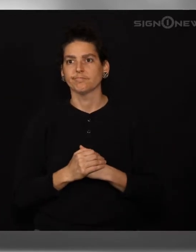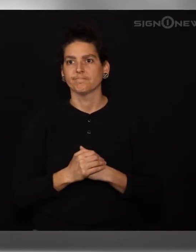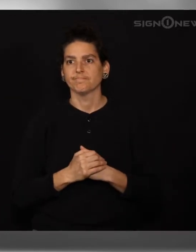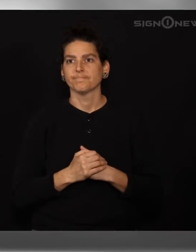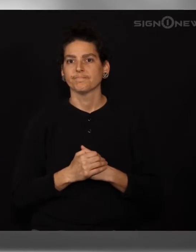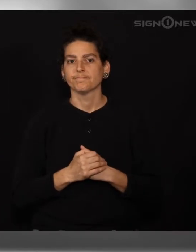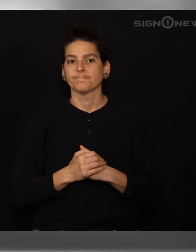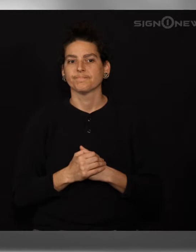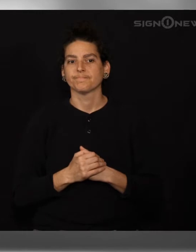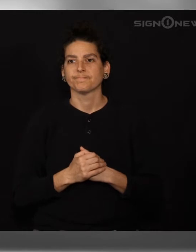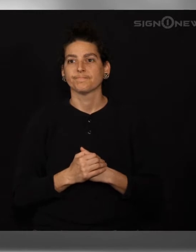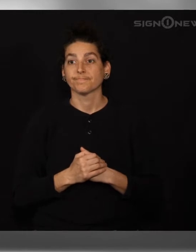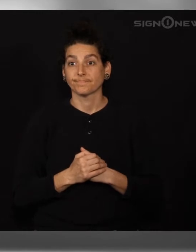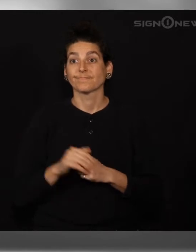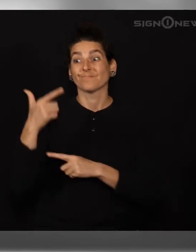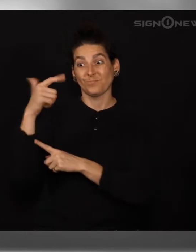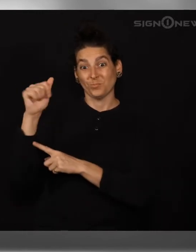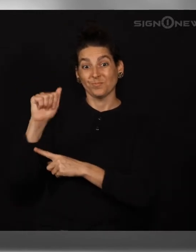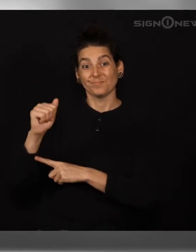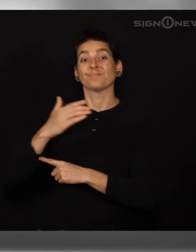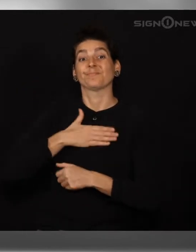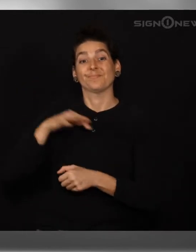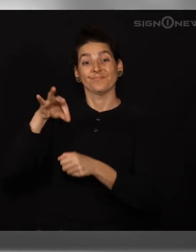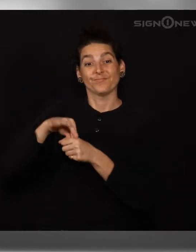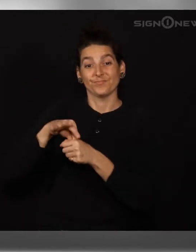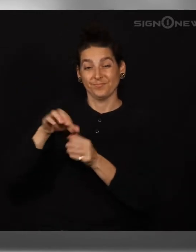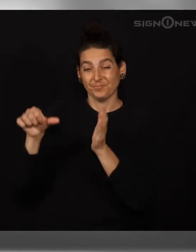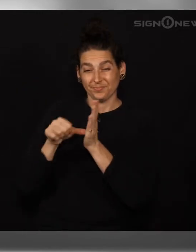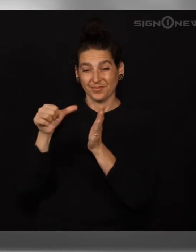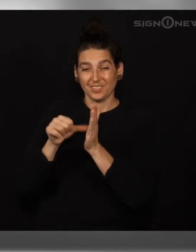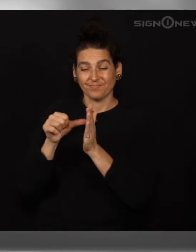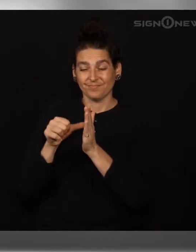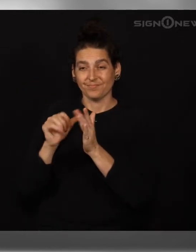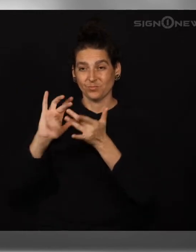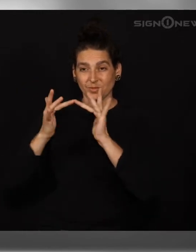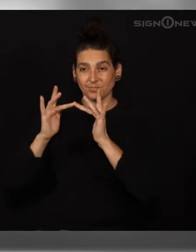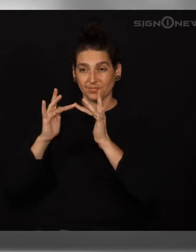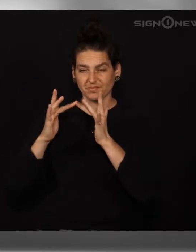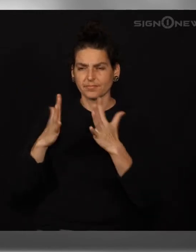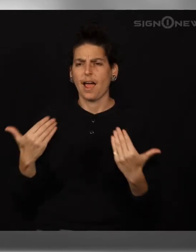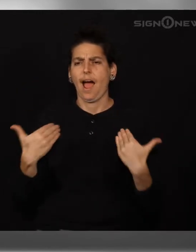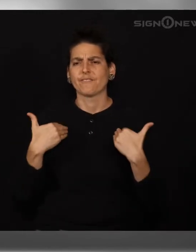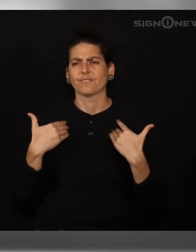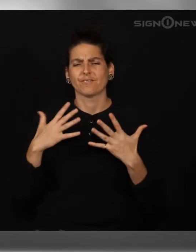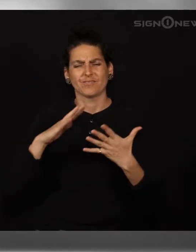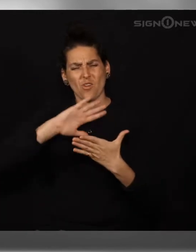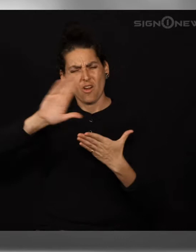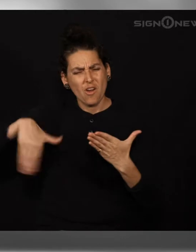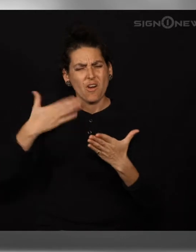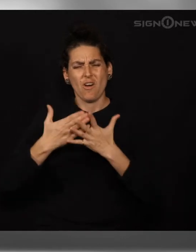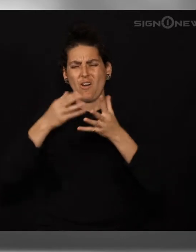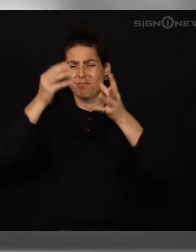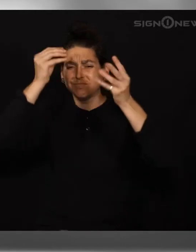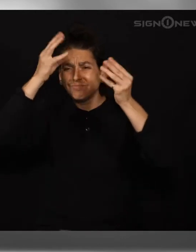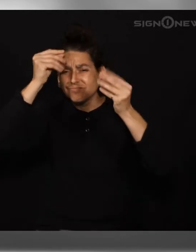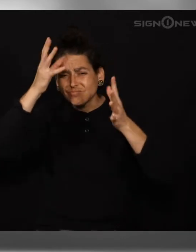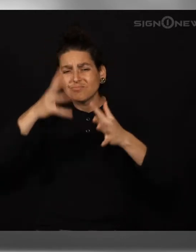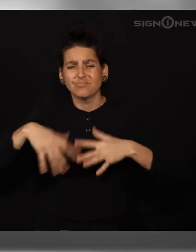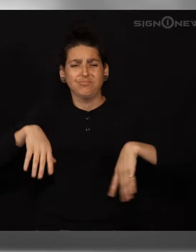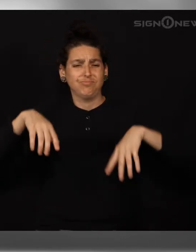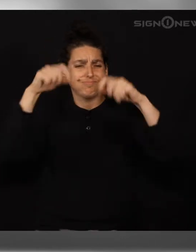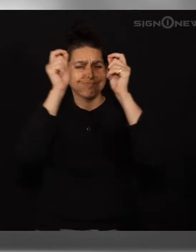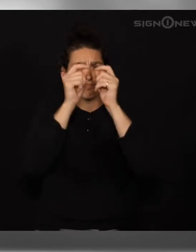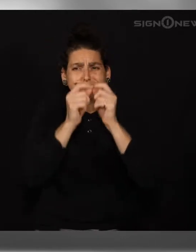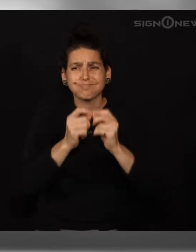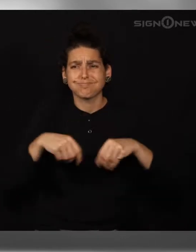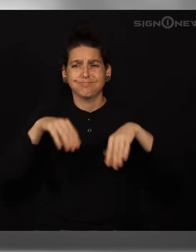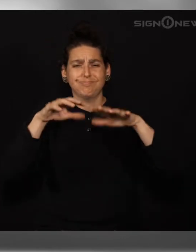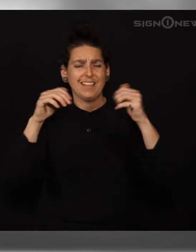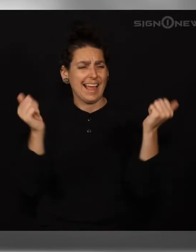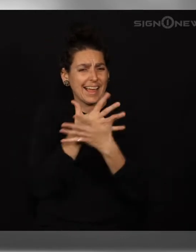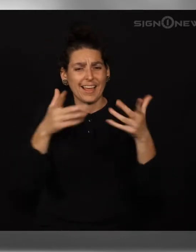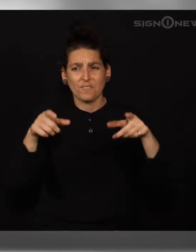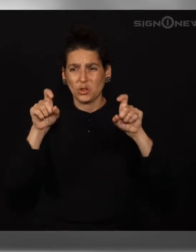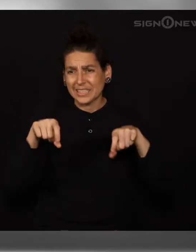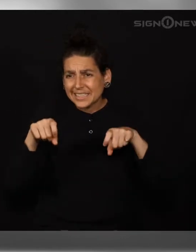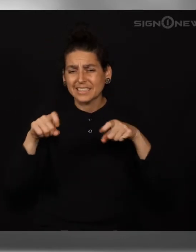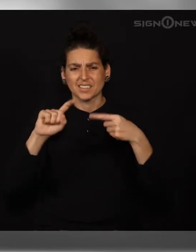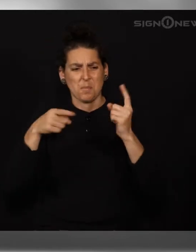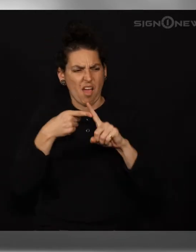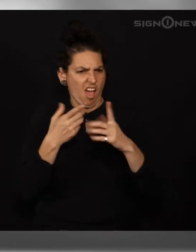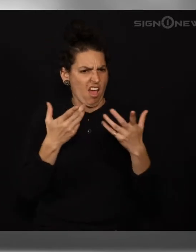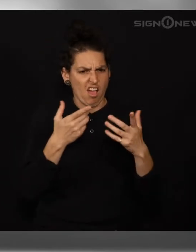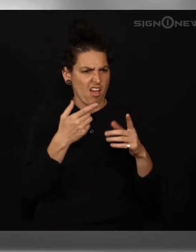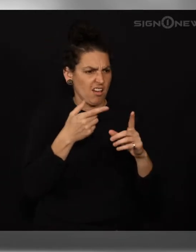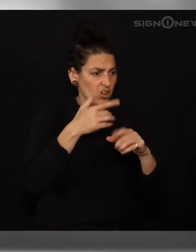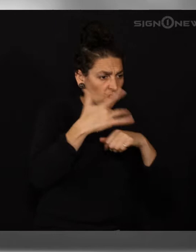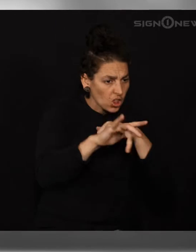The Georgia My Voter Page has all all the details you need about early voting, locations